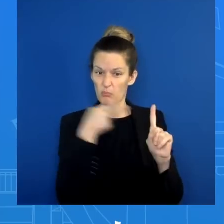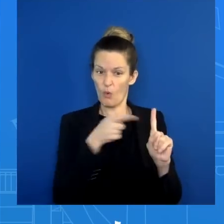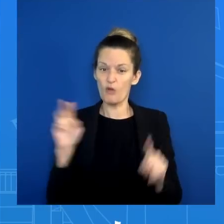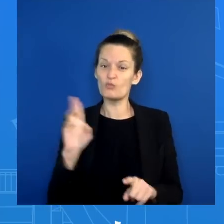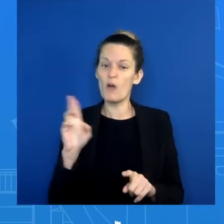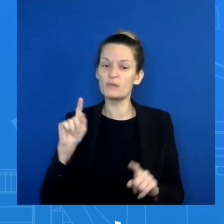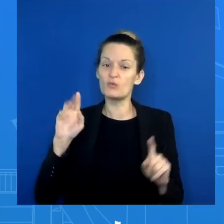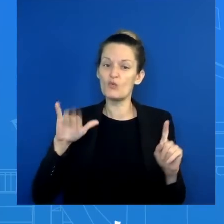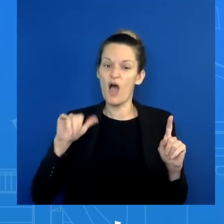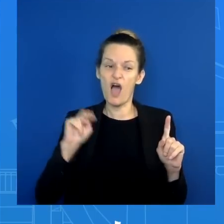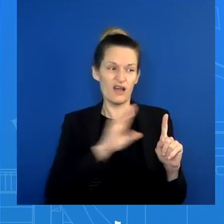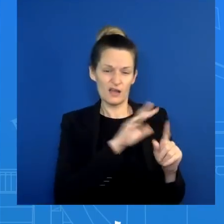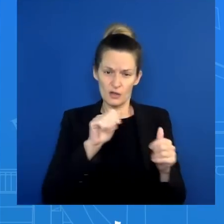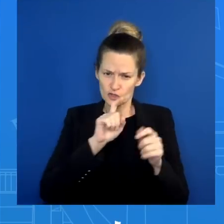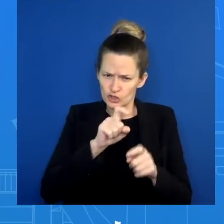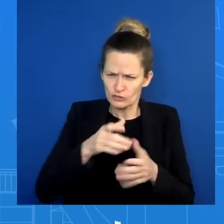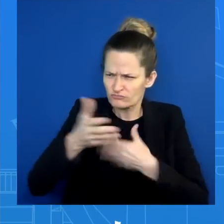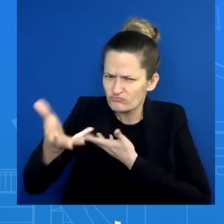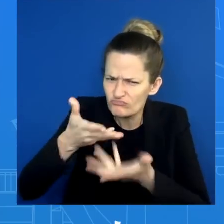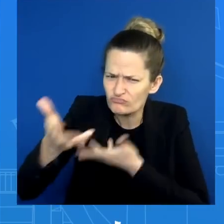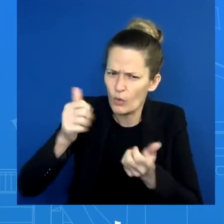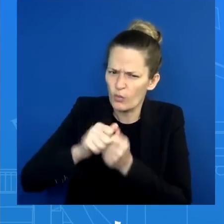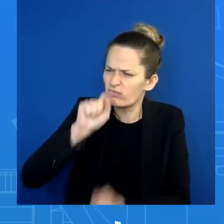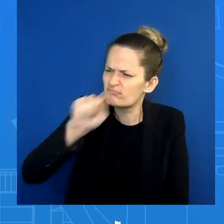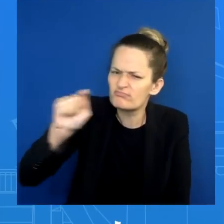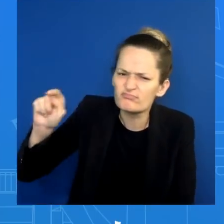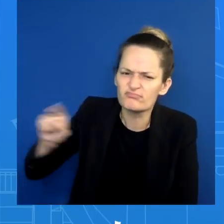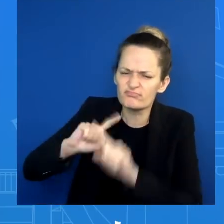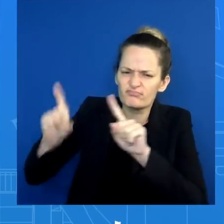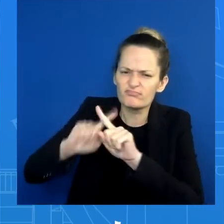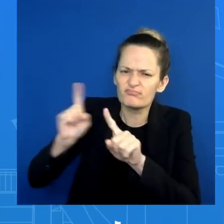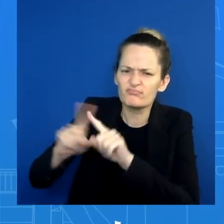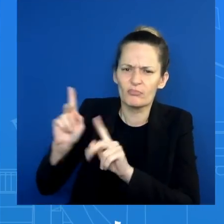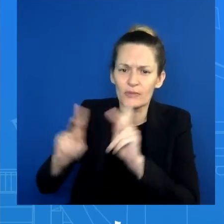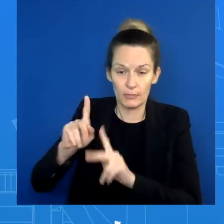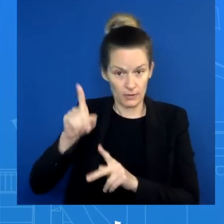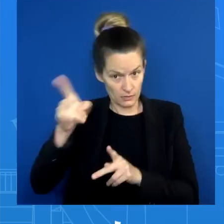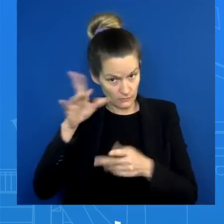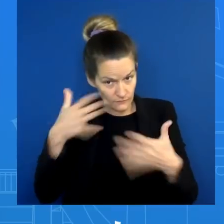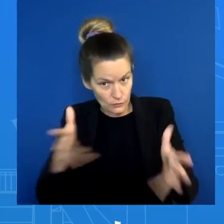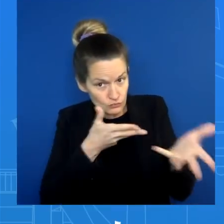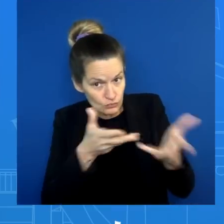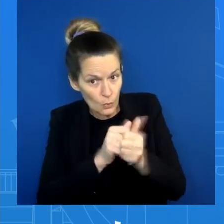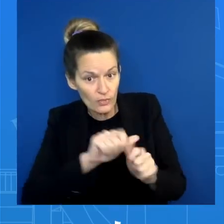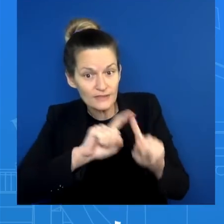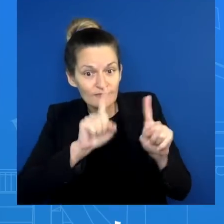and wanted to see this more fix towards lower income Americans? Ms. Jean-Pierre: So just a couple of things,